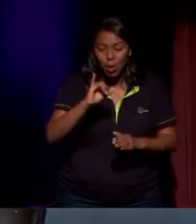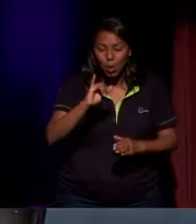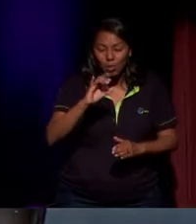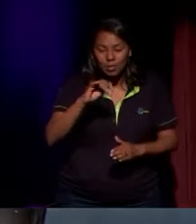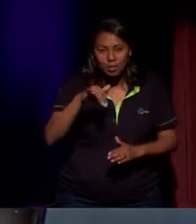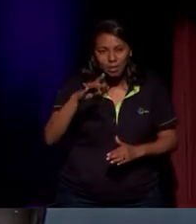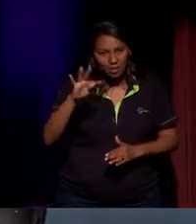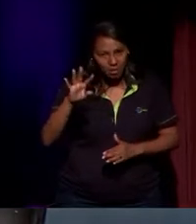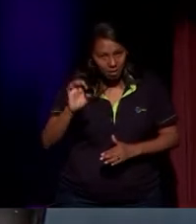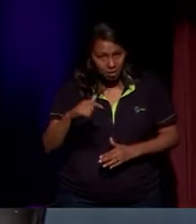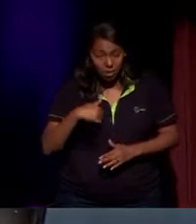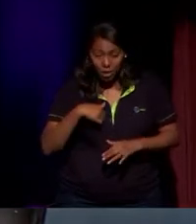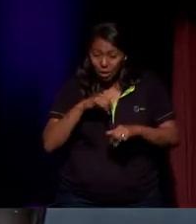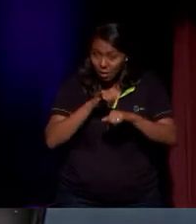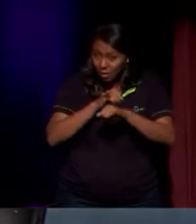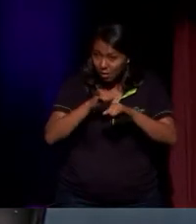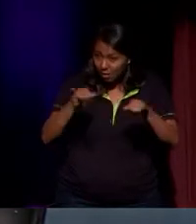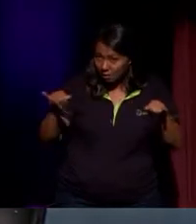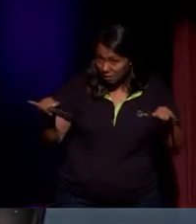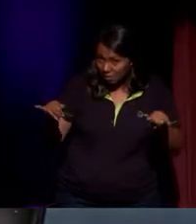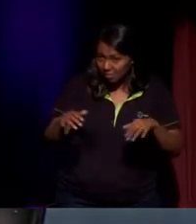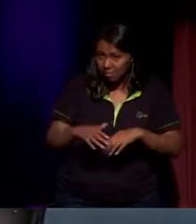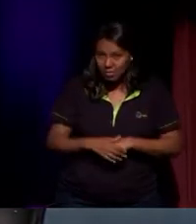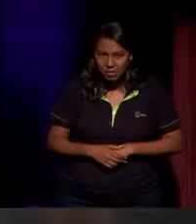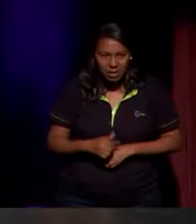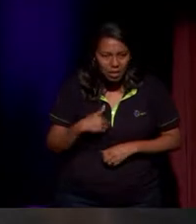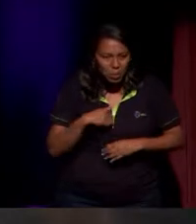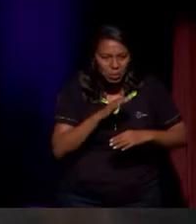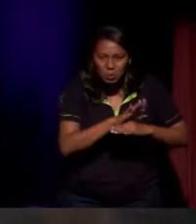I am not known to facilitate the life of anybody,